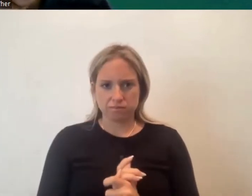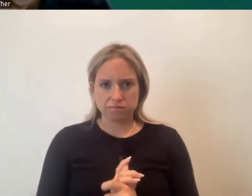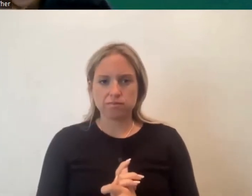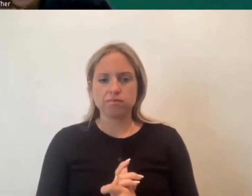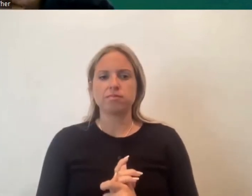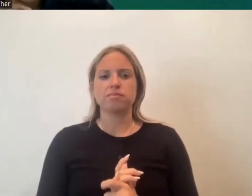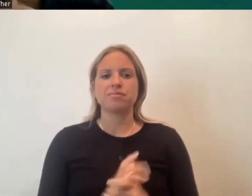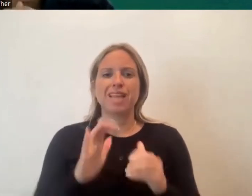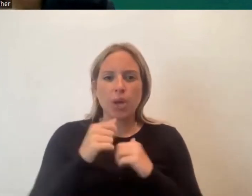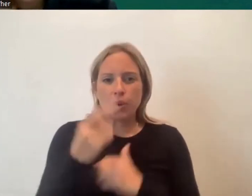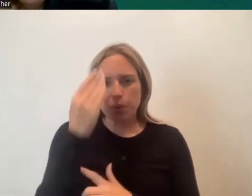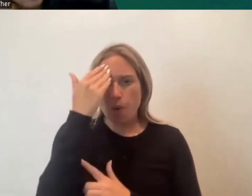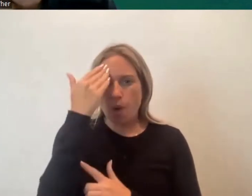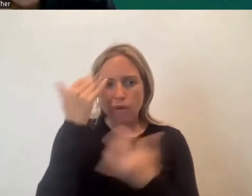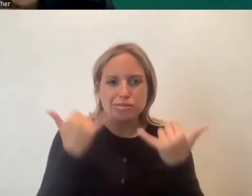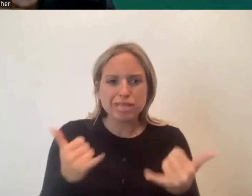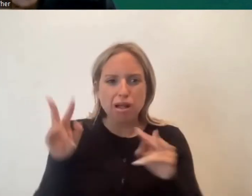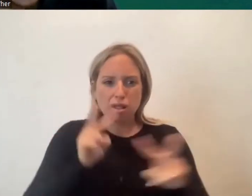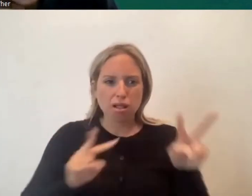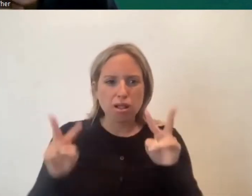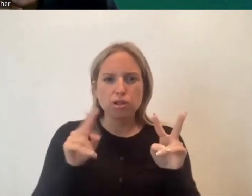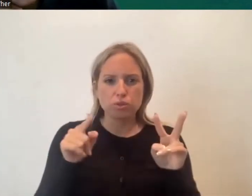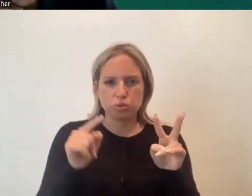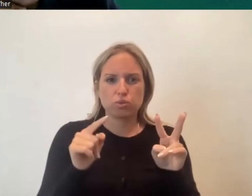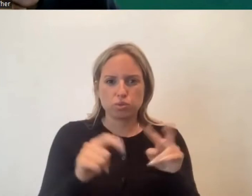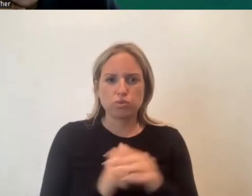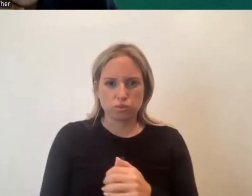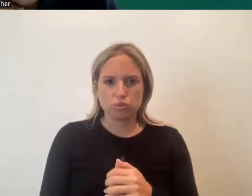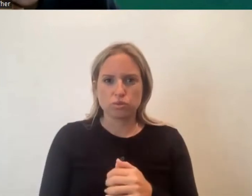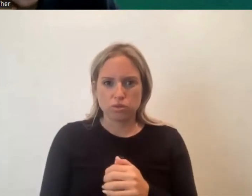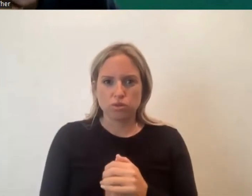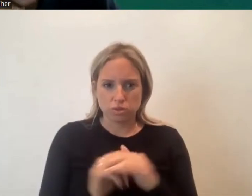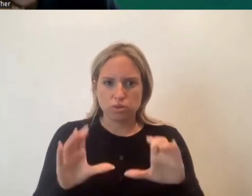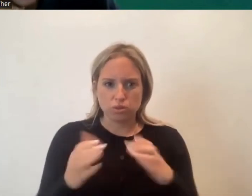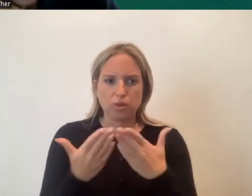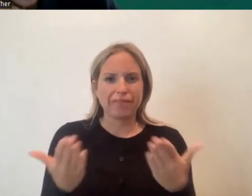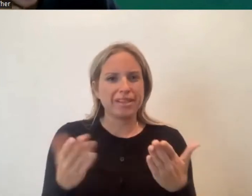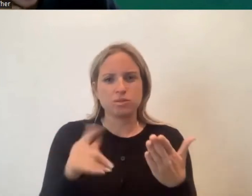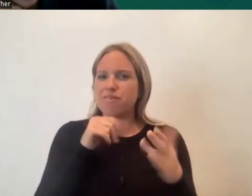you and feel like you may have been doing some things that you did not report to them?